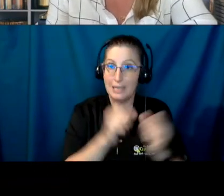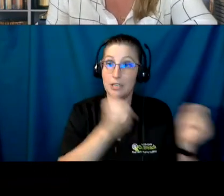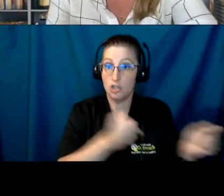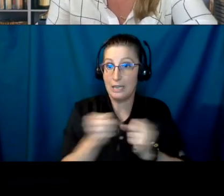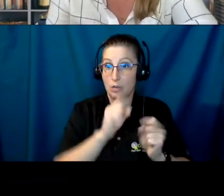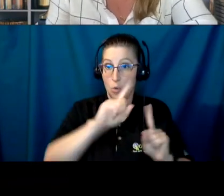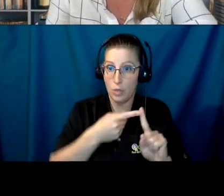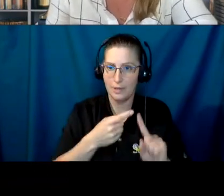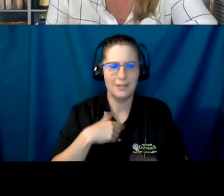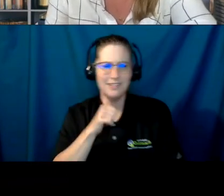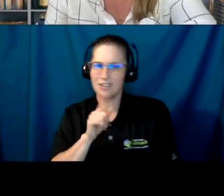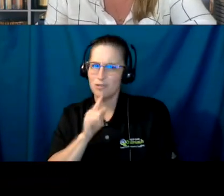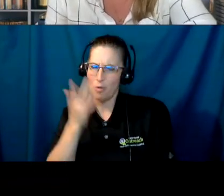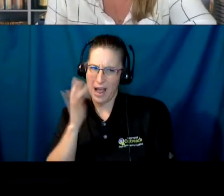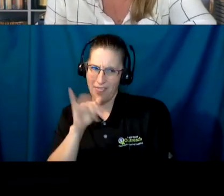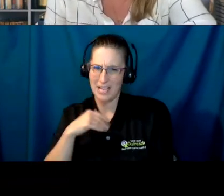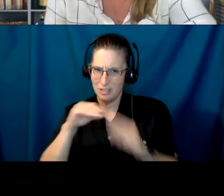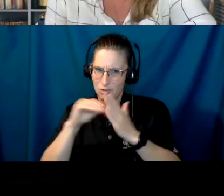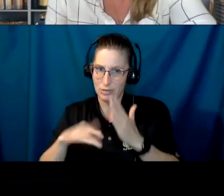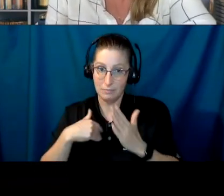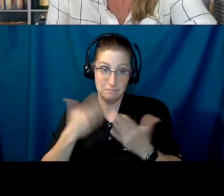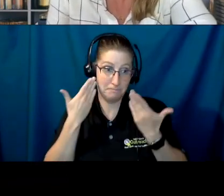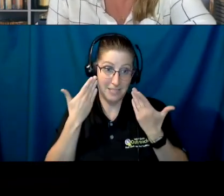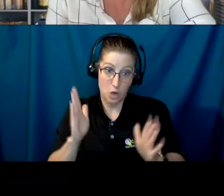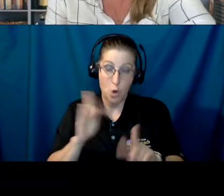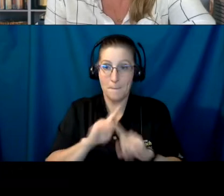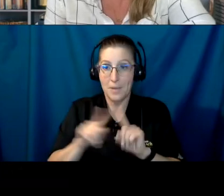And we're not sure why cuz we didn't know them, but he just would sit in the middle